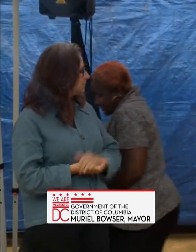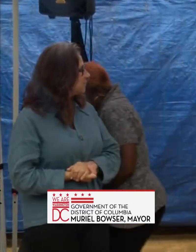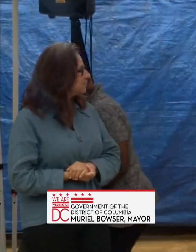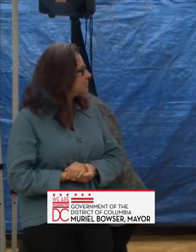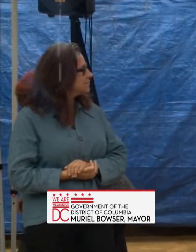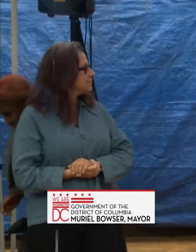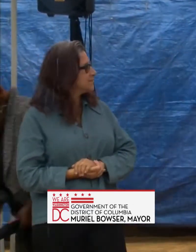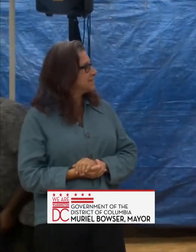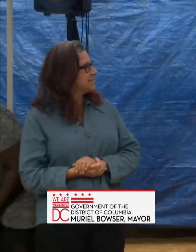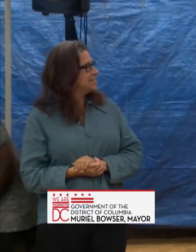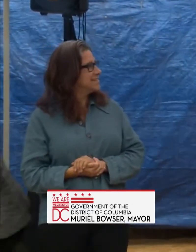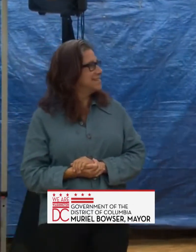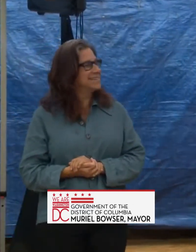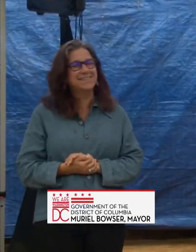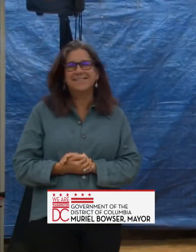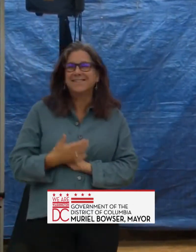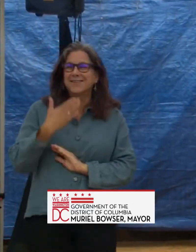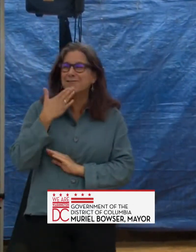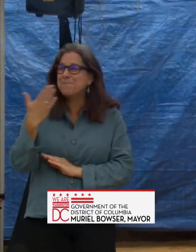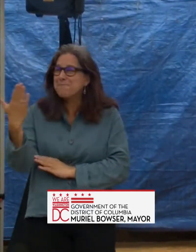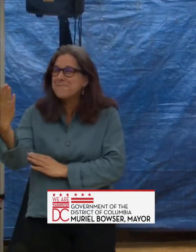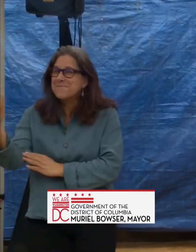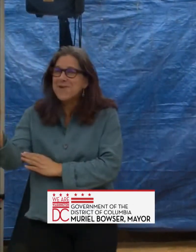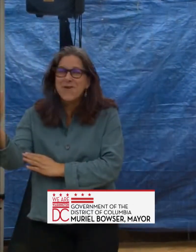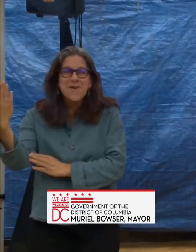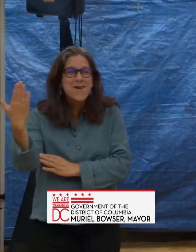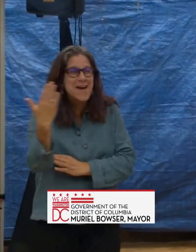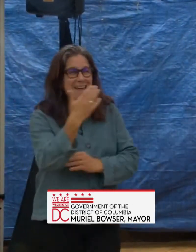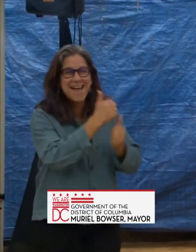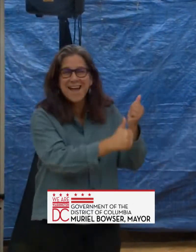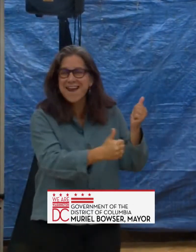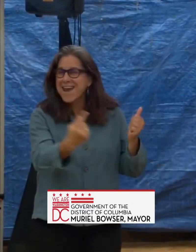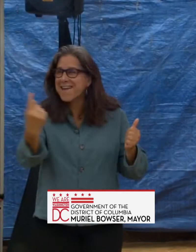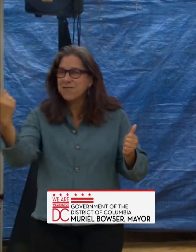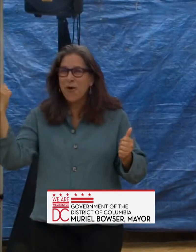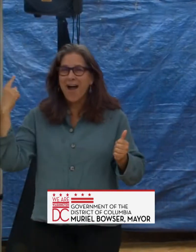GOOD MORNING, EVERYBODY!